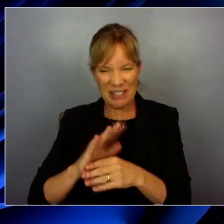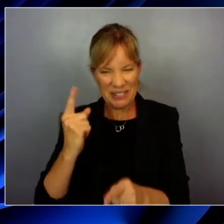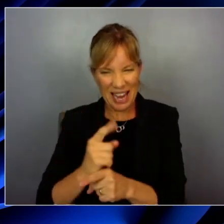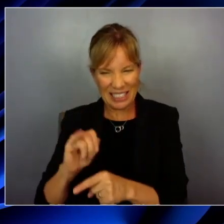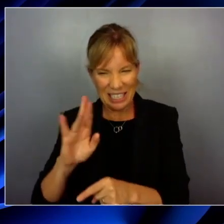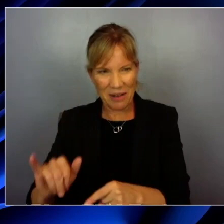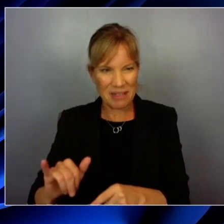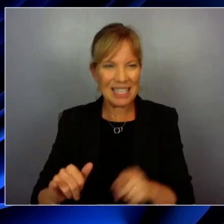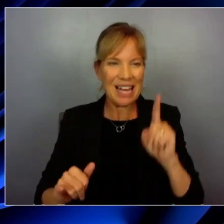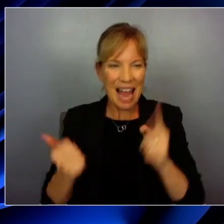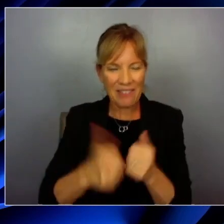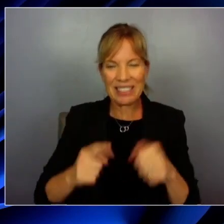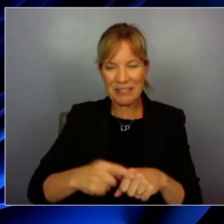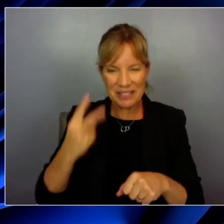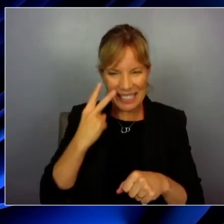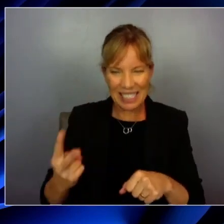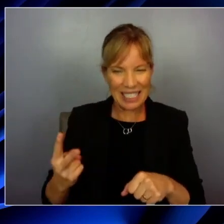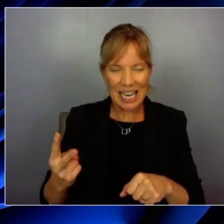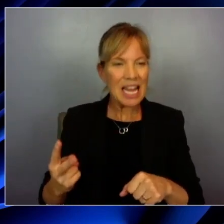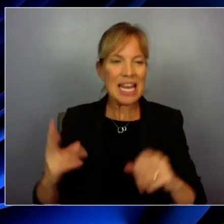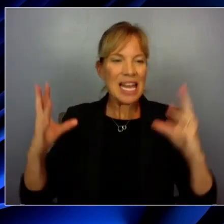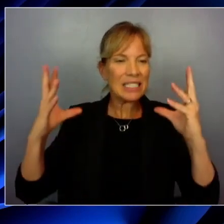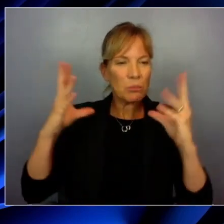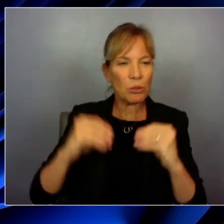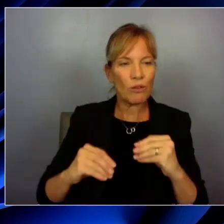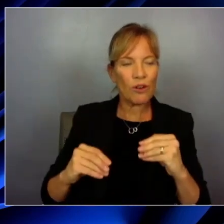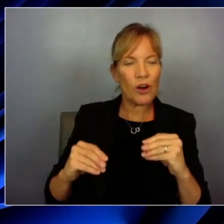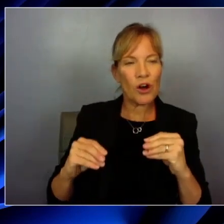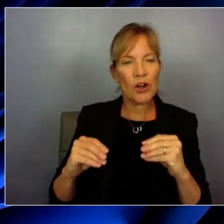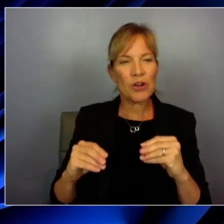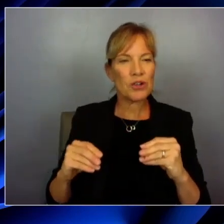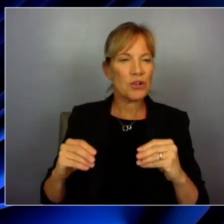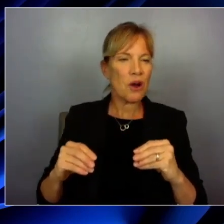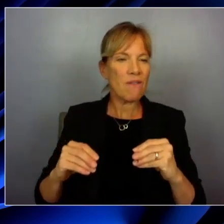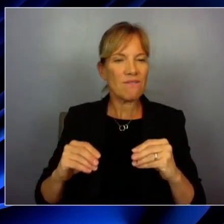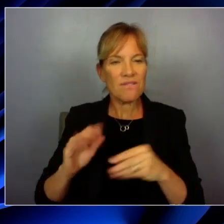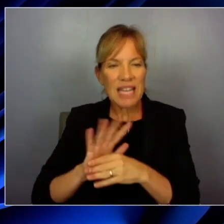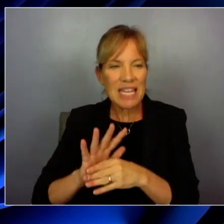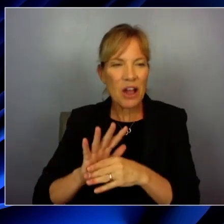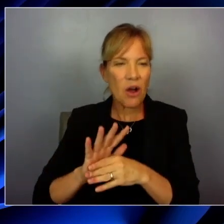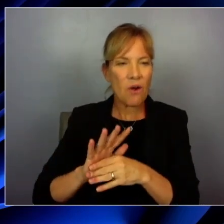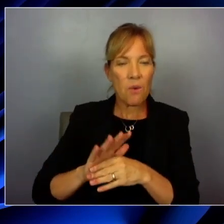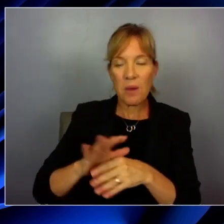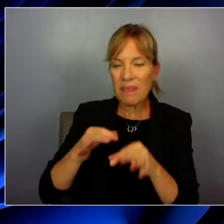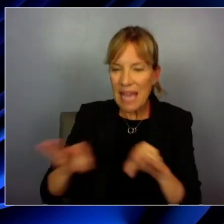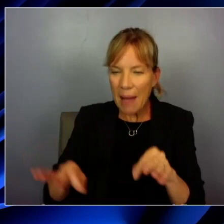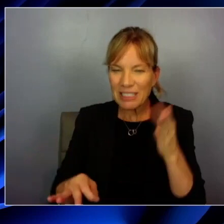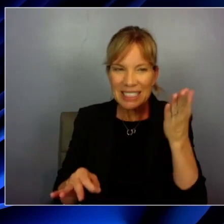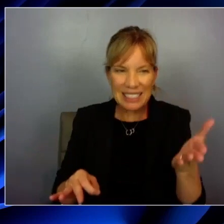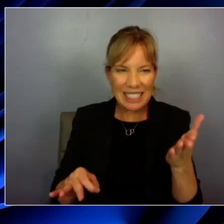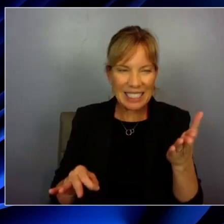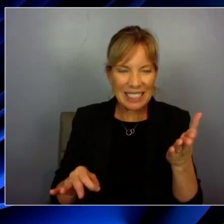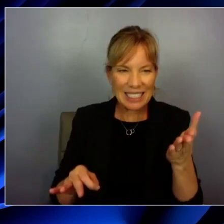but this is beautiful calming video with the with the captions playing. I think this is a great improvement.